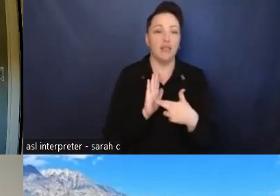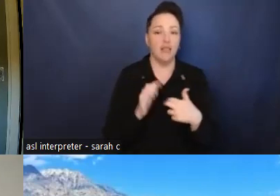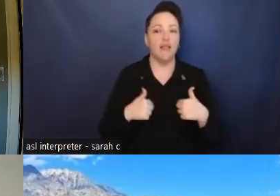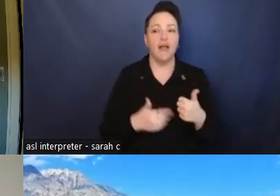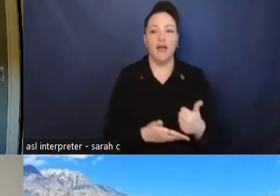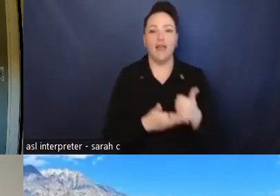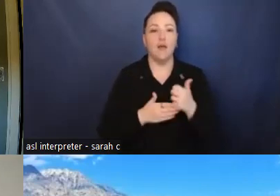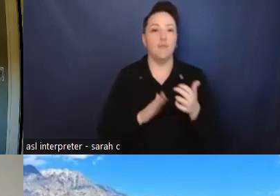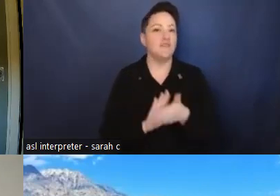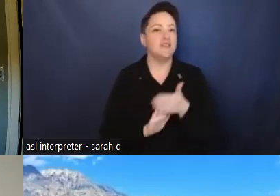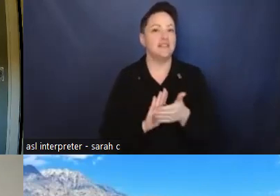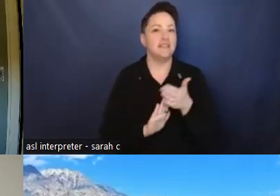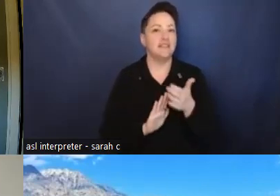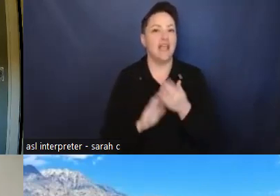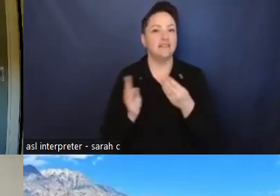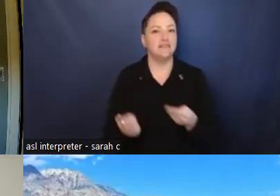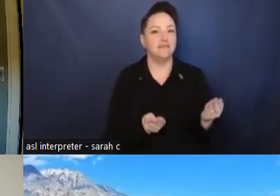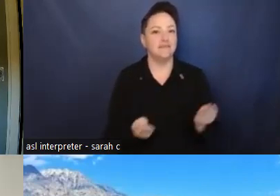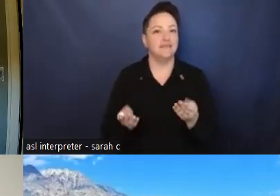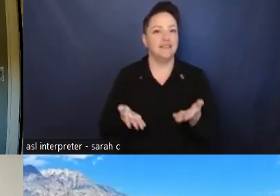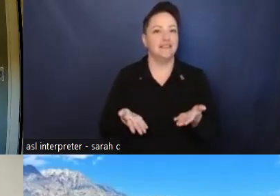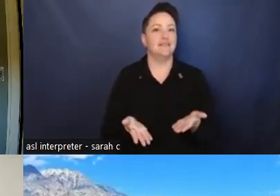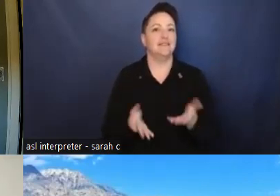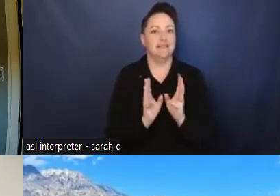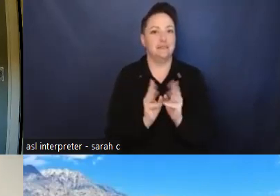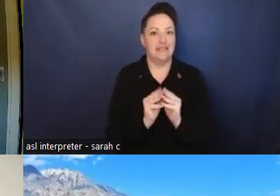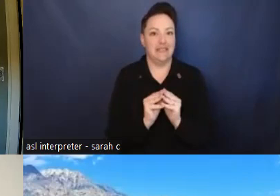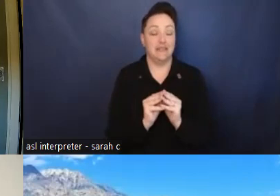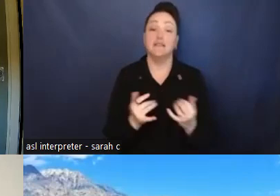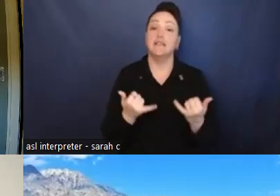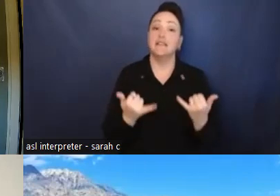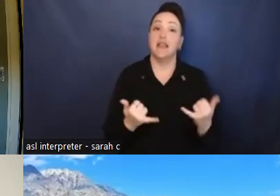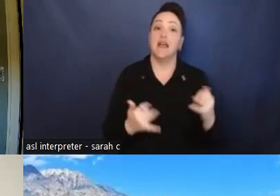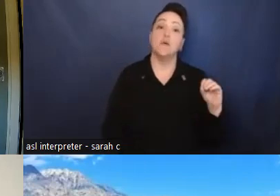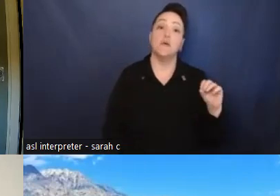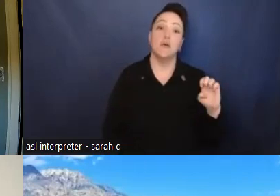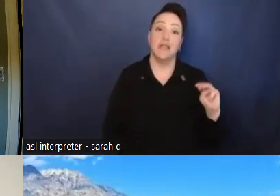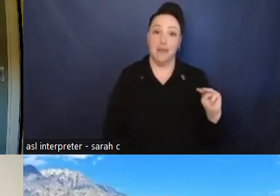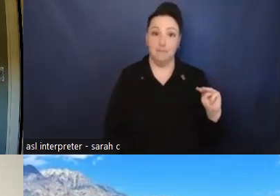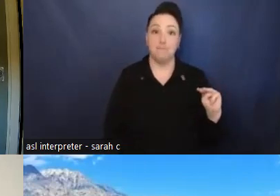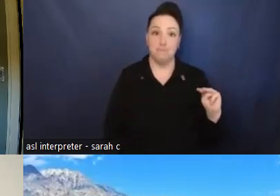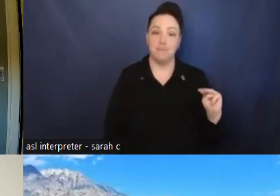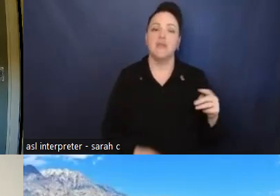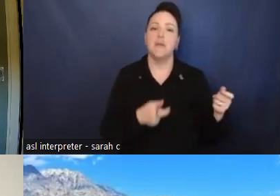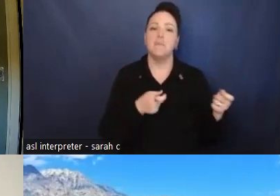but now I’m with the Oregon eligible partnership that managers the one system engagement strategies